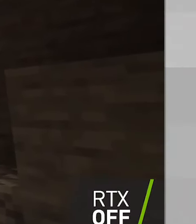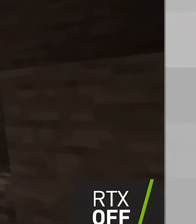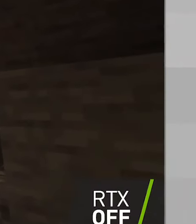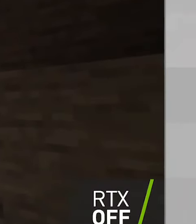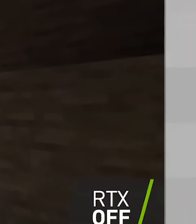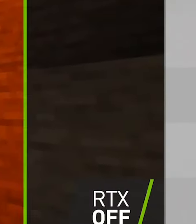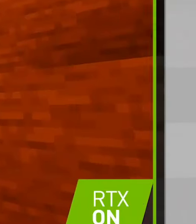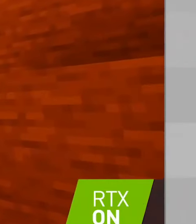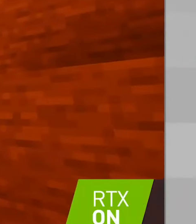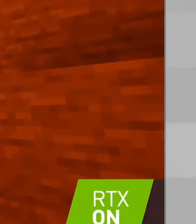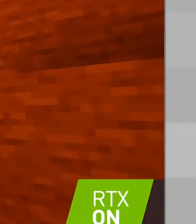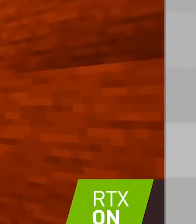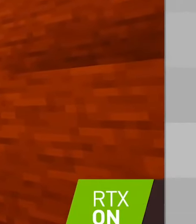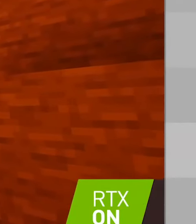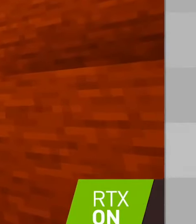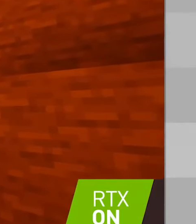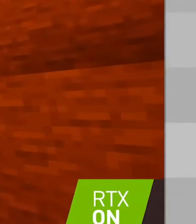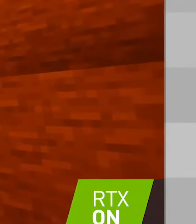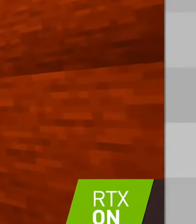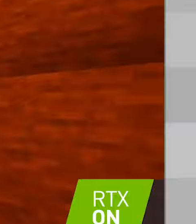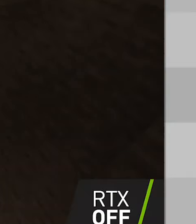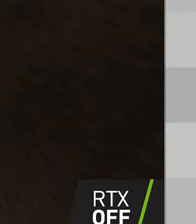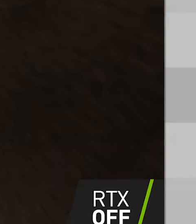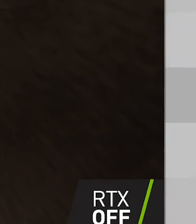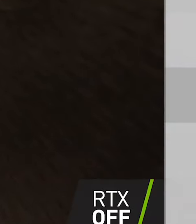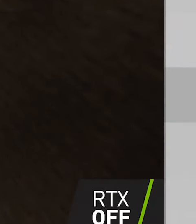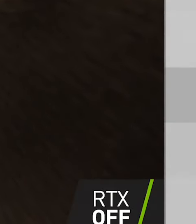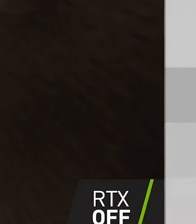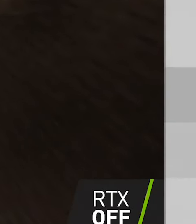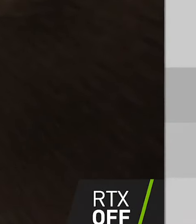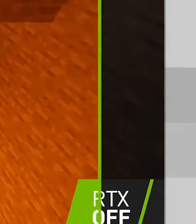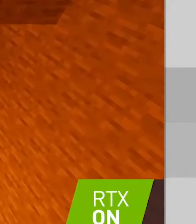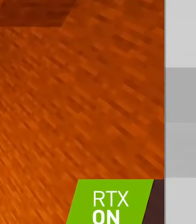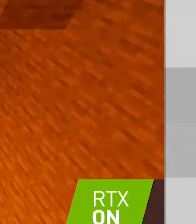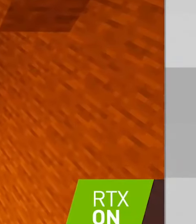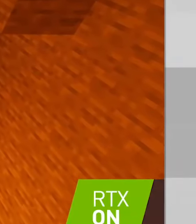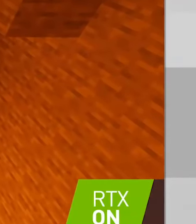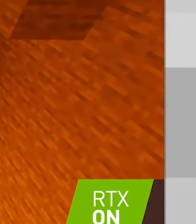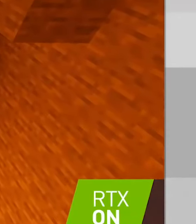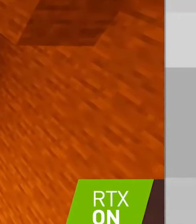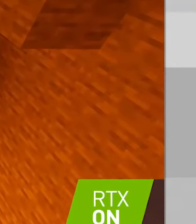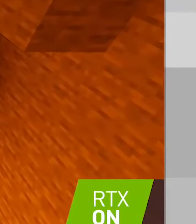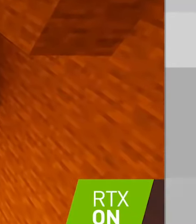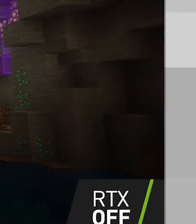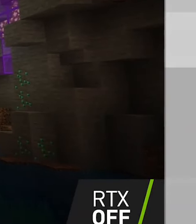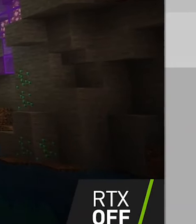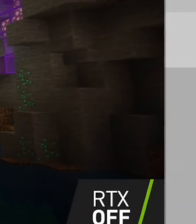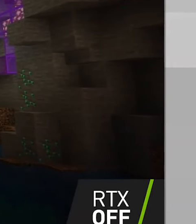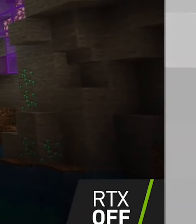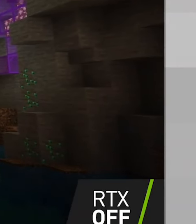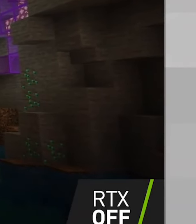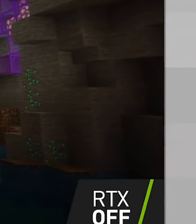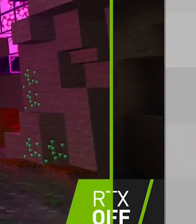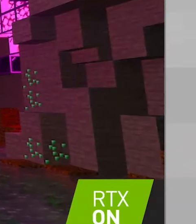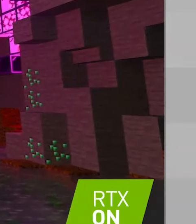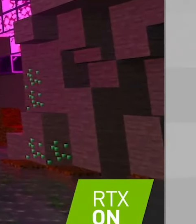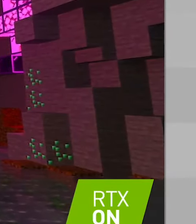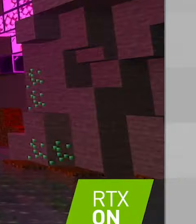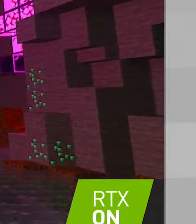GAME. THE NEW REFLECTIONS AND LIGHTING IS INCREDIBLE. BEING ABLE THE USE THE LIGHT AS A BUILDING BLOCK IN THE GAME IS